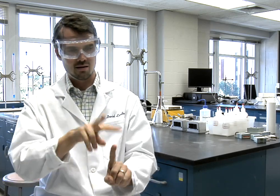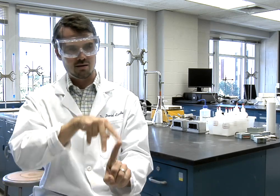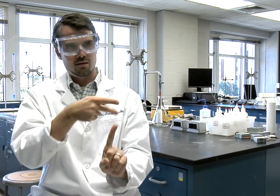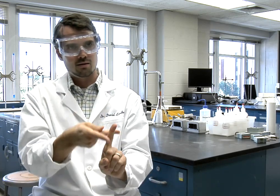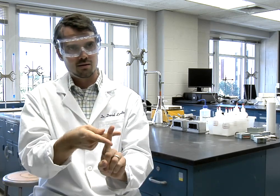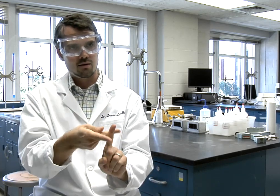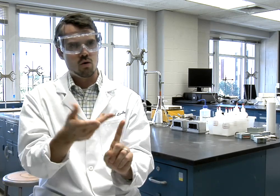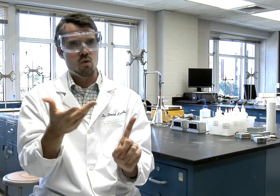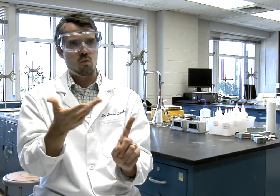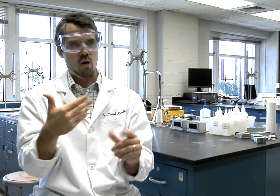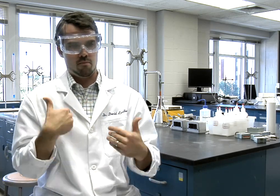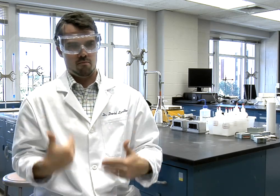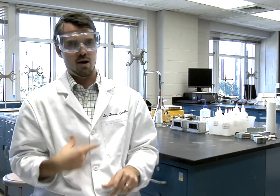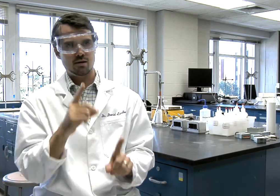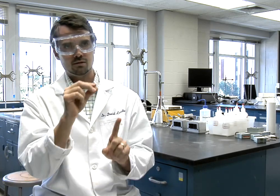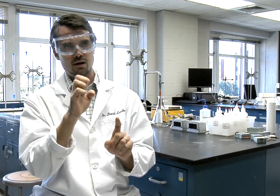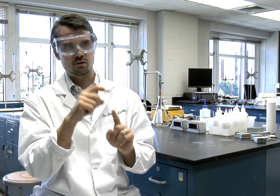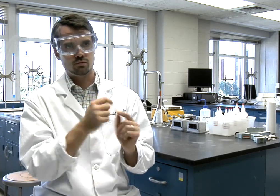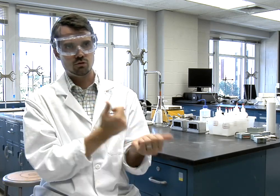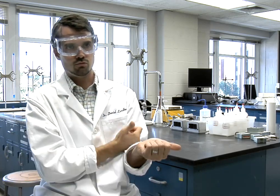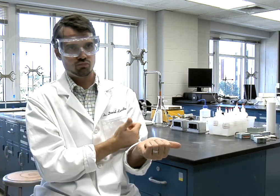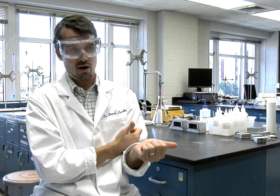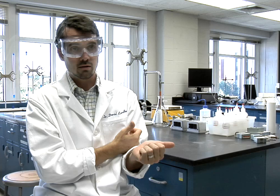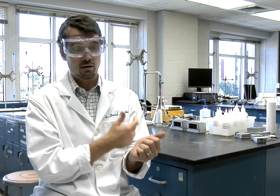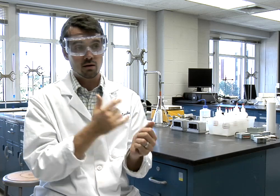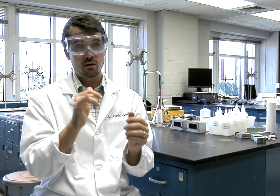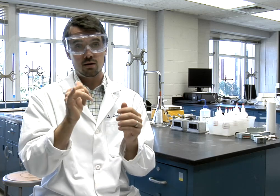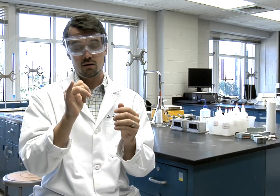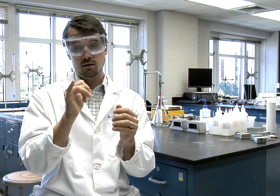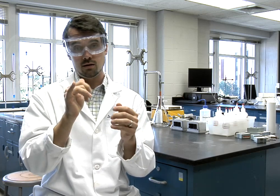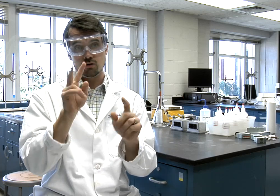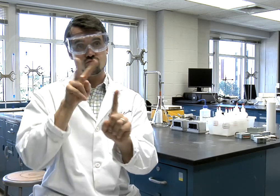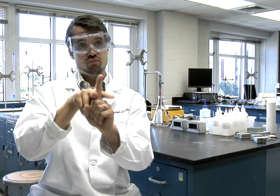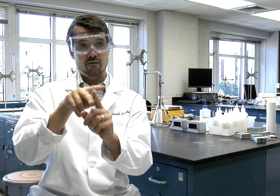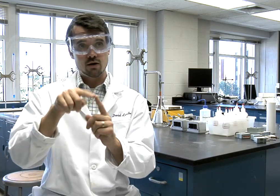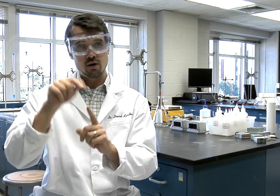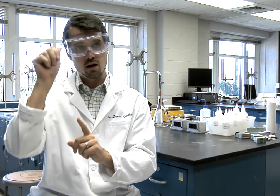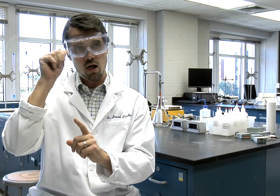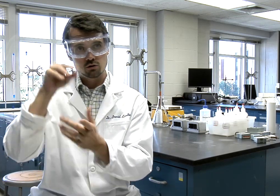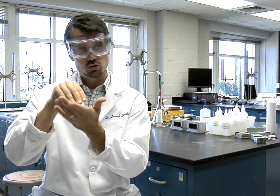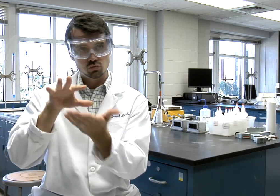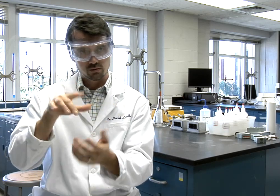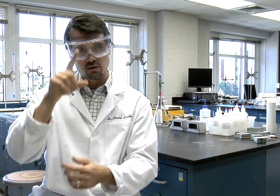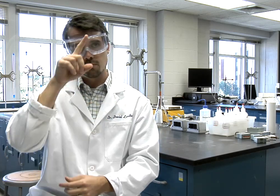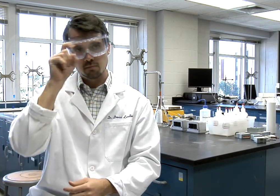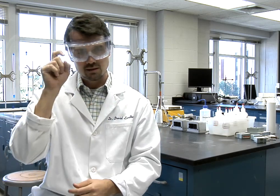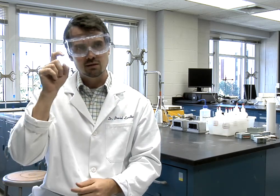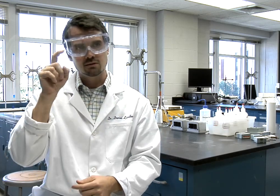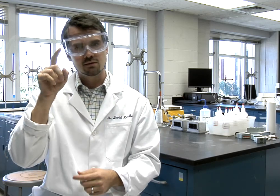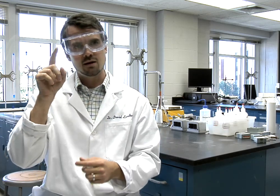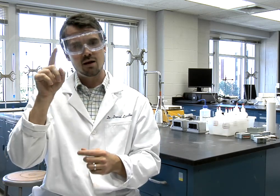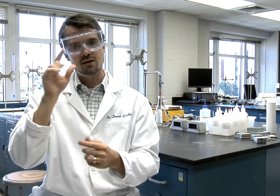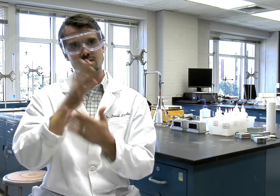with the body and vice versa, what the body does to the drug (metabolism). This is relevant for the Audiology students,